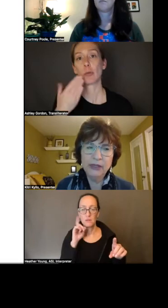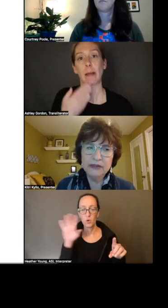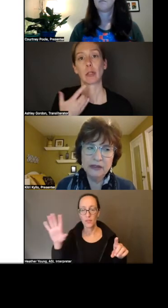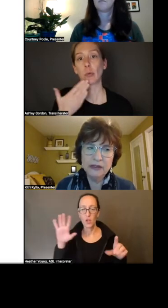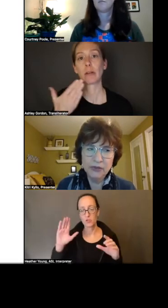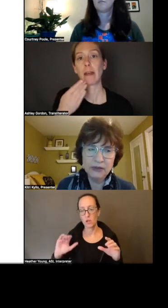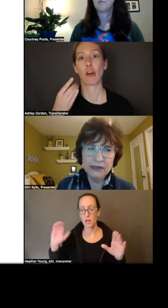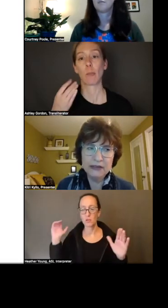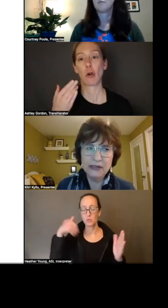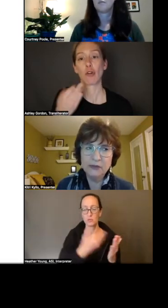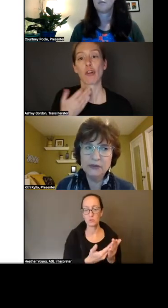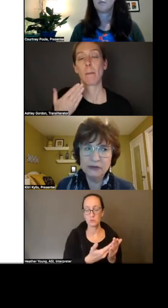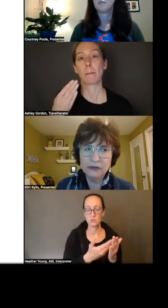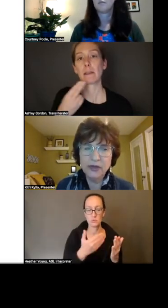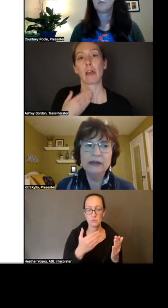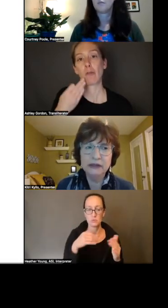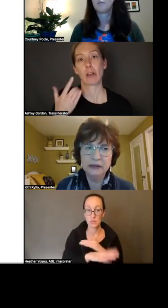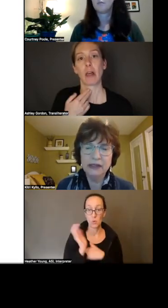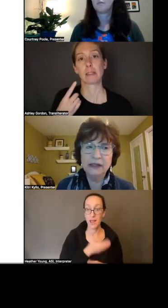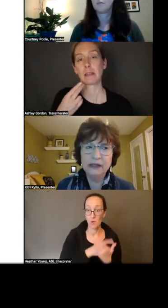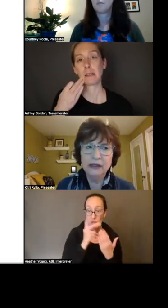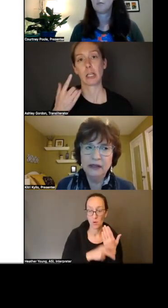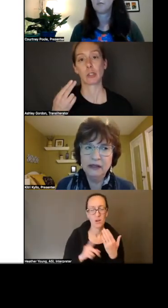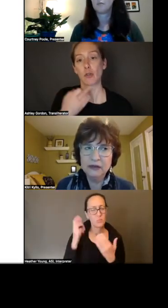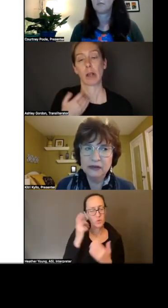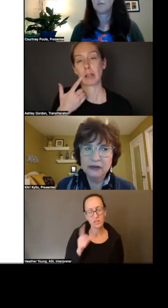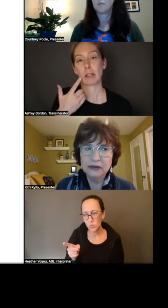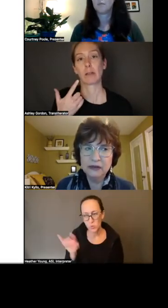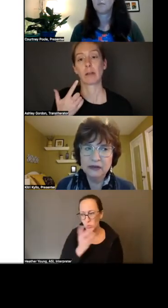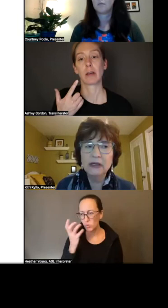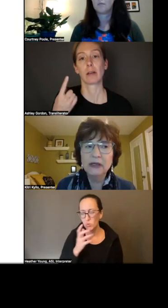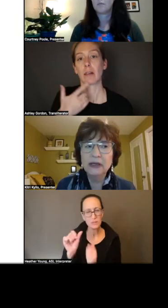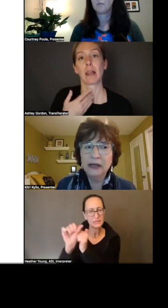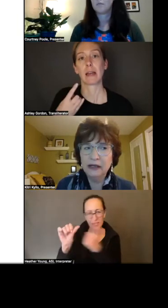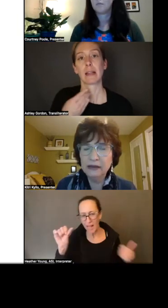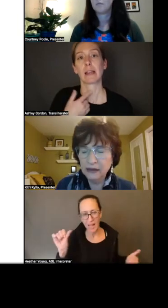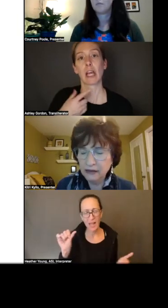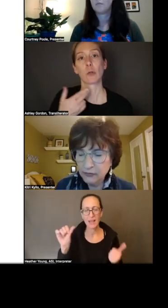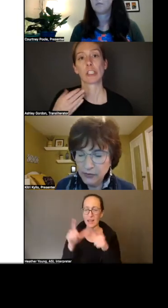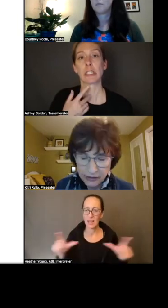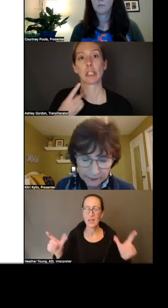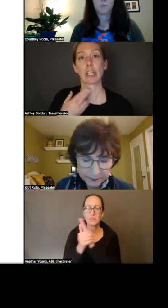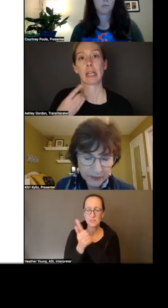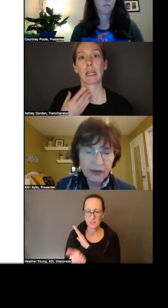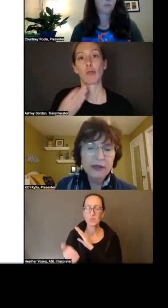because they realized that he was greatly delayed in his language skills and in reading.